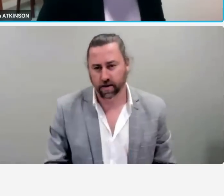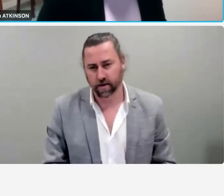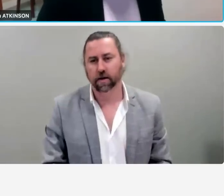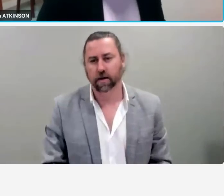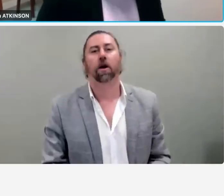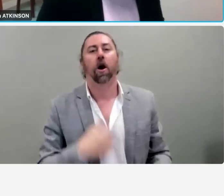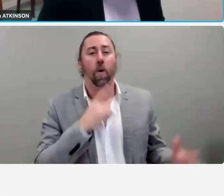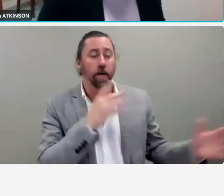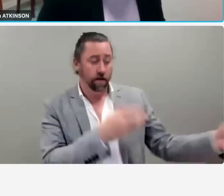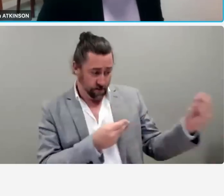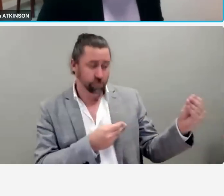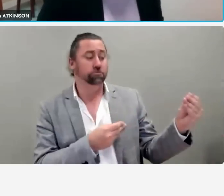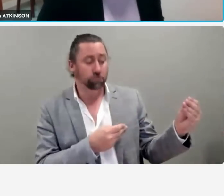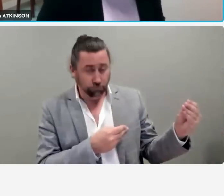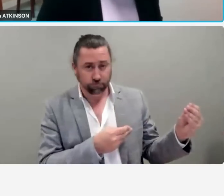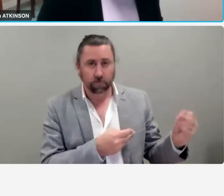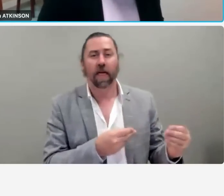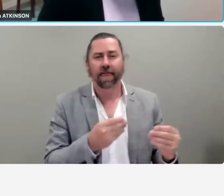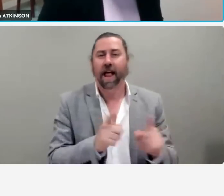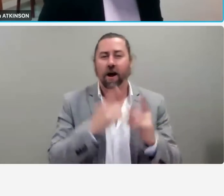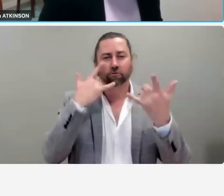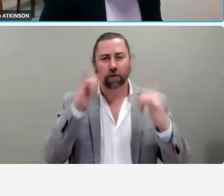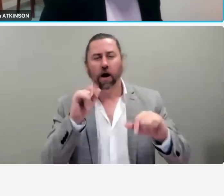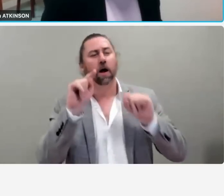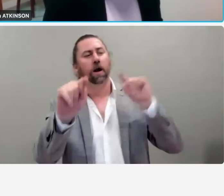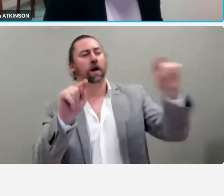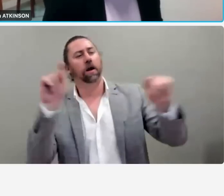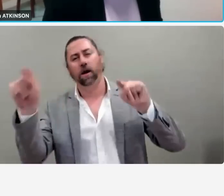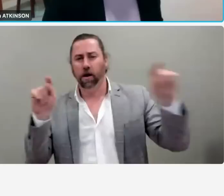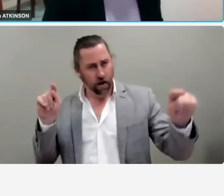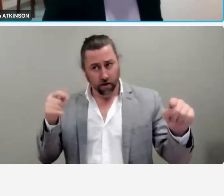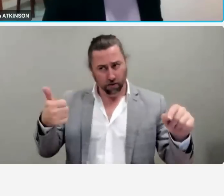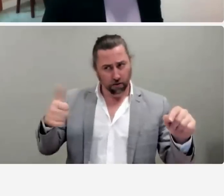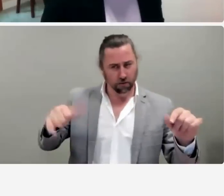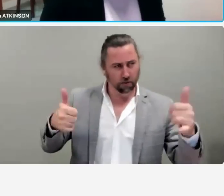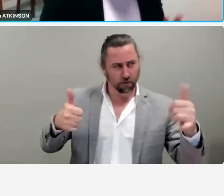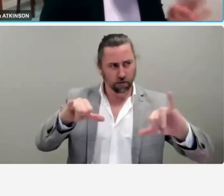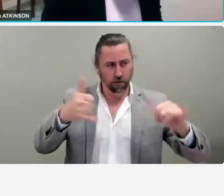test it and refine it with older Australians and service providers in the coming months.